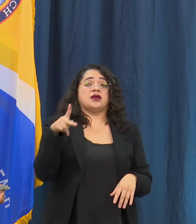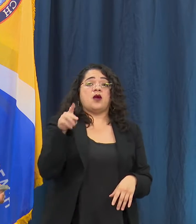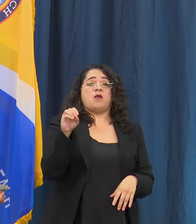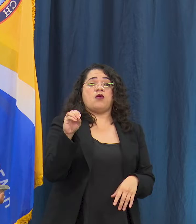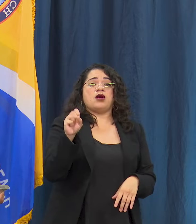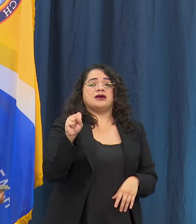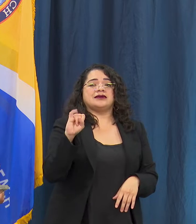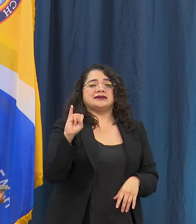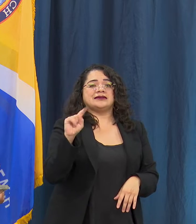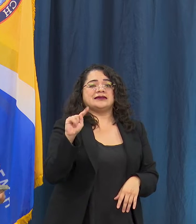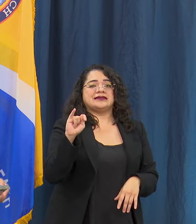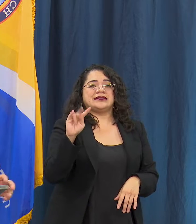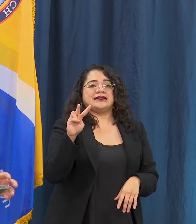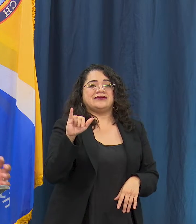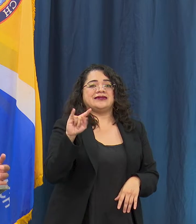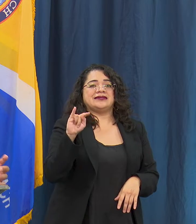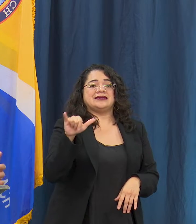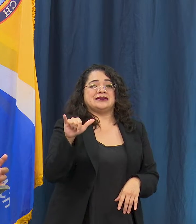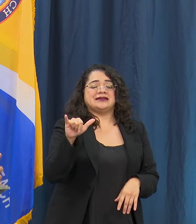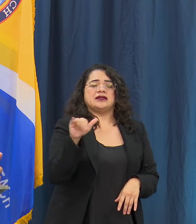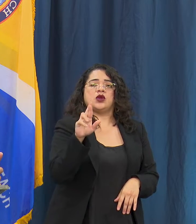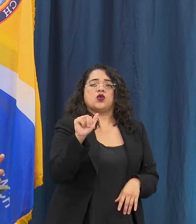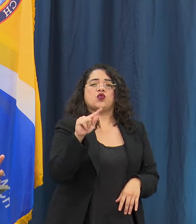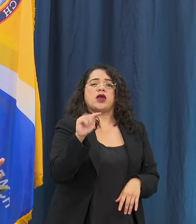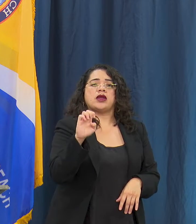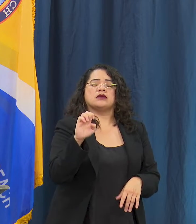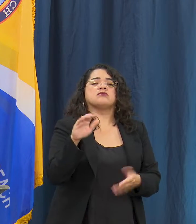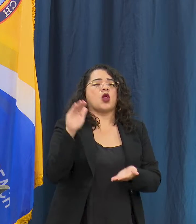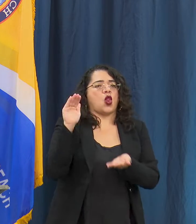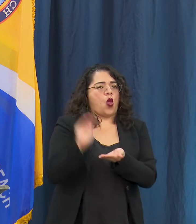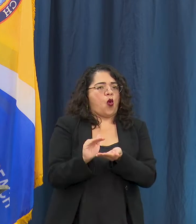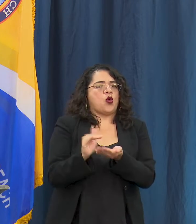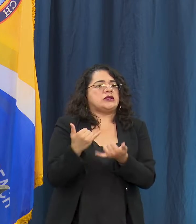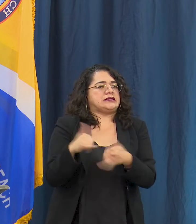efforts, we're finding that our positivity rate is remaining low. Even as